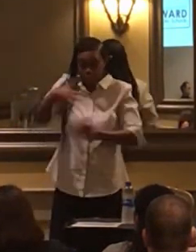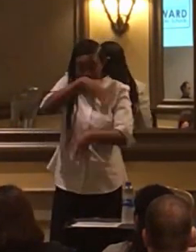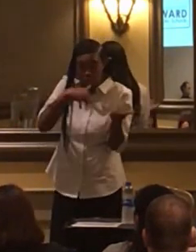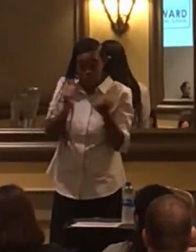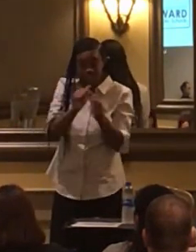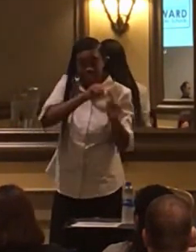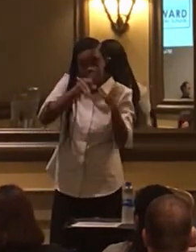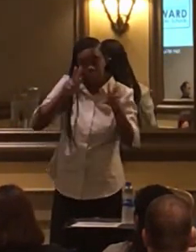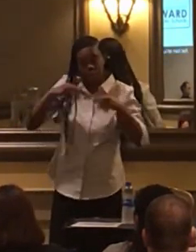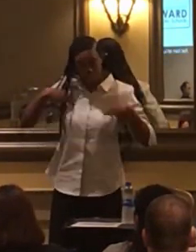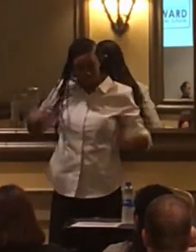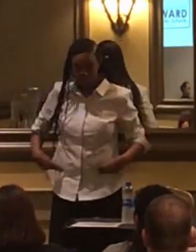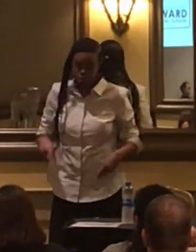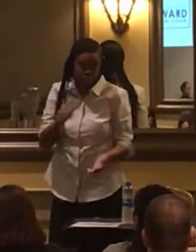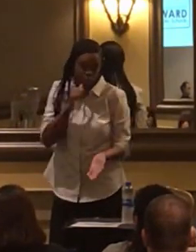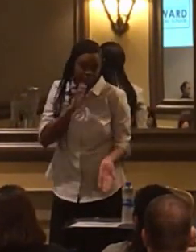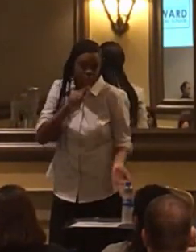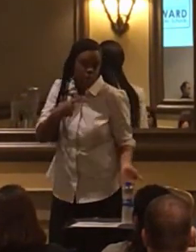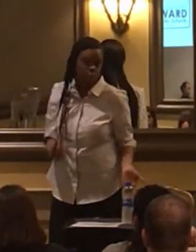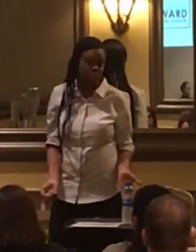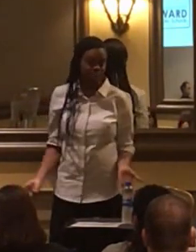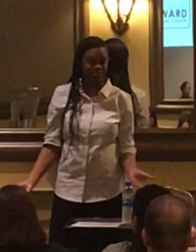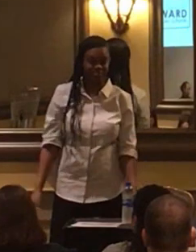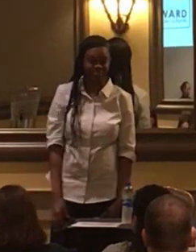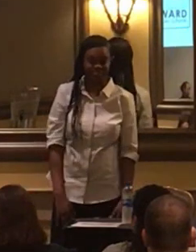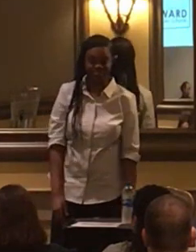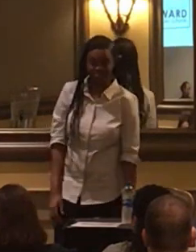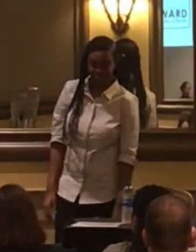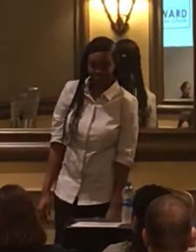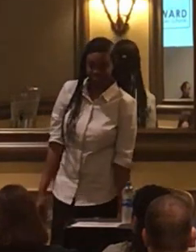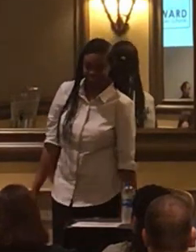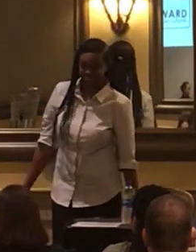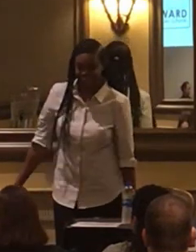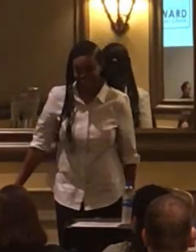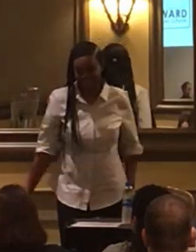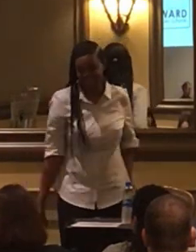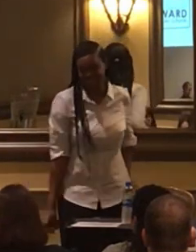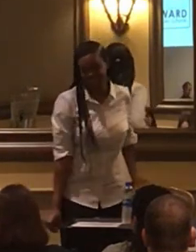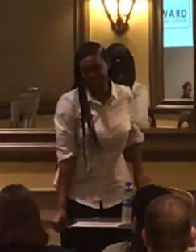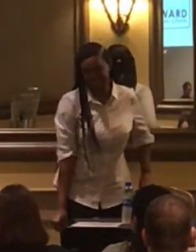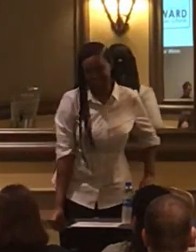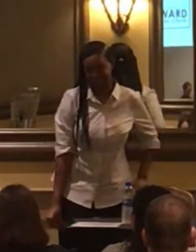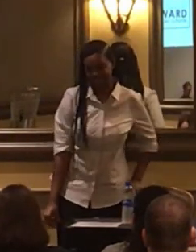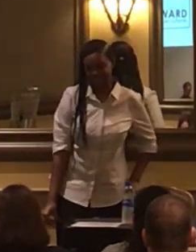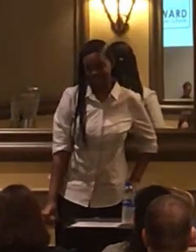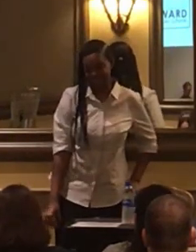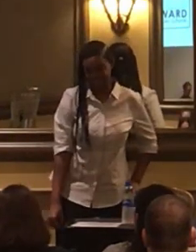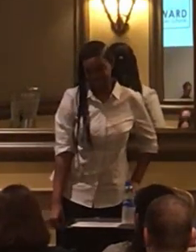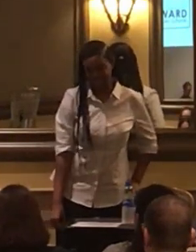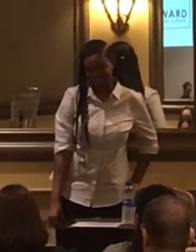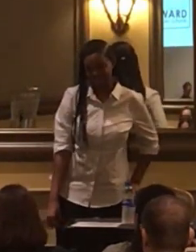you're not left out, you know? And everybody is a human whether they're deaf, hard of hearing, or hearing,